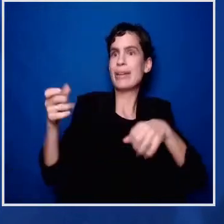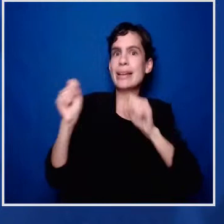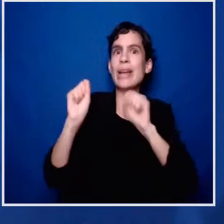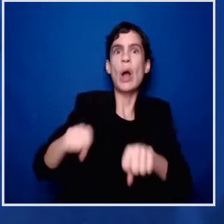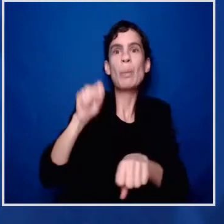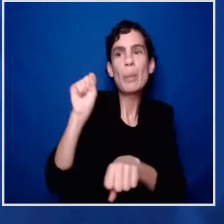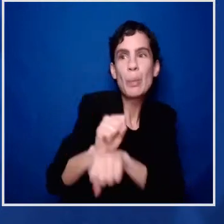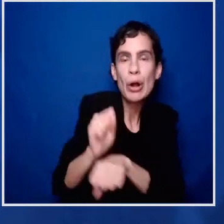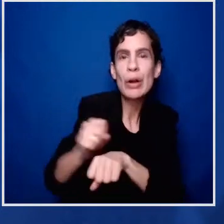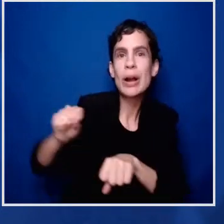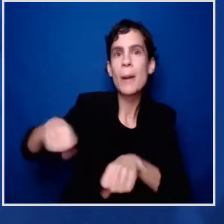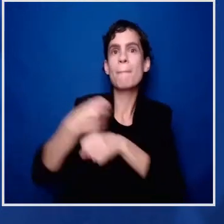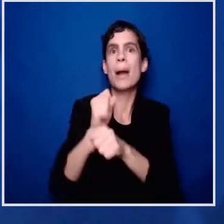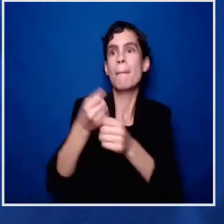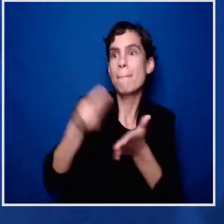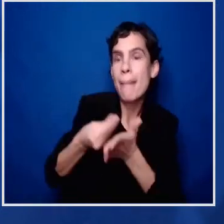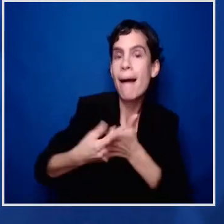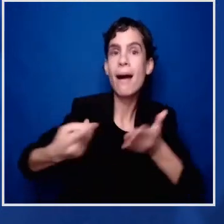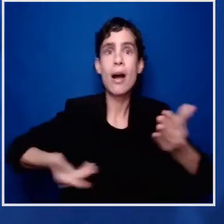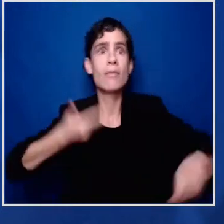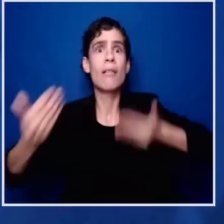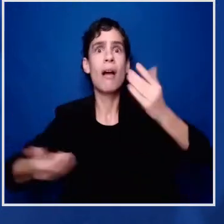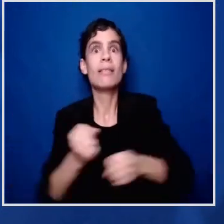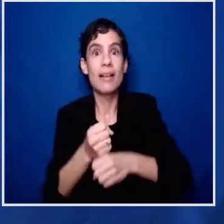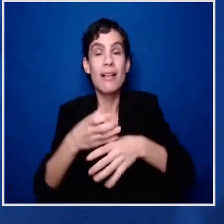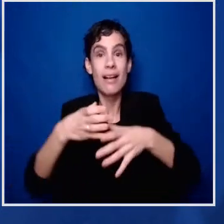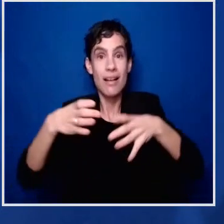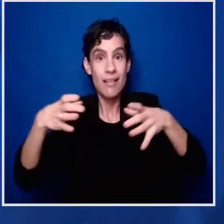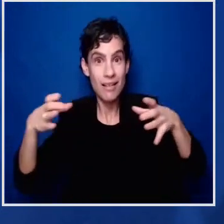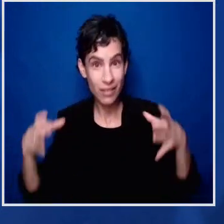IN THE SELF-RESPECT TODAY WE ARE NOT ONLY THE LARGEST EMPLOYER IN OUR COUNTY BUT ONE OF THE PRIMARY ECONOMIC